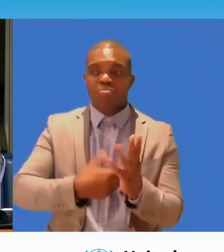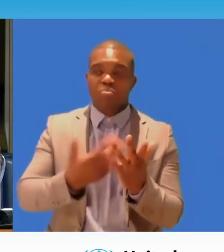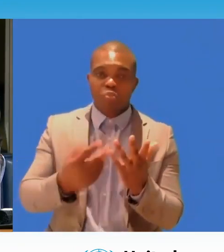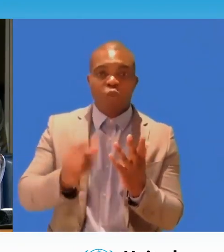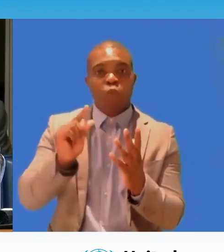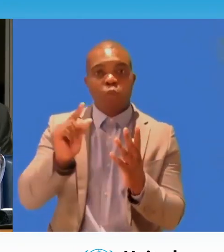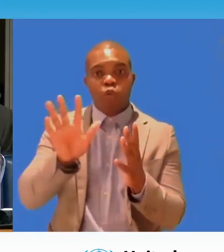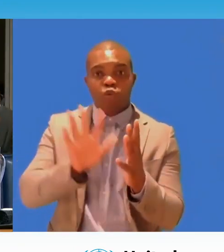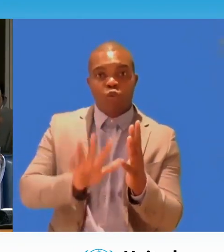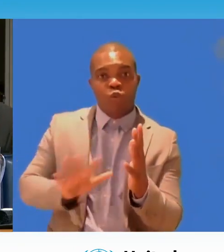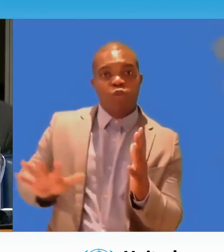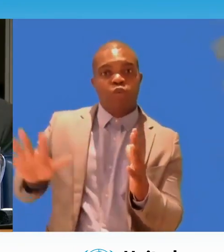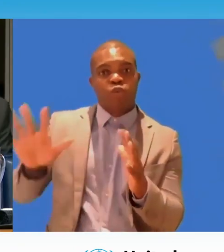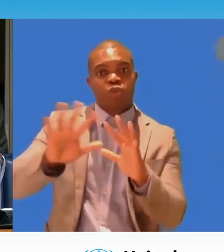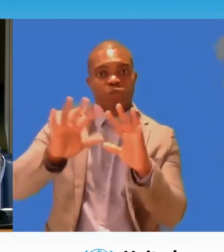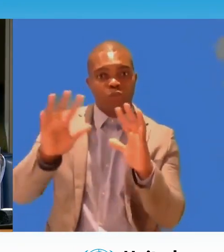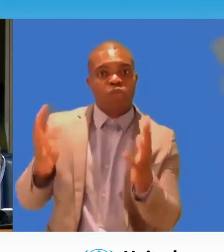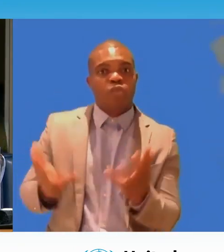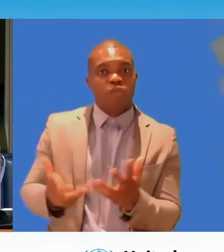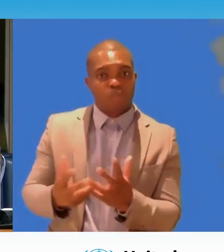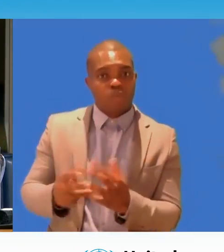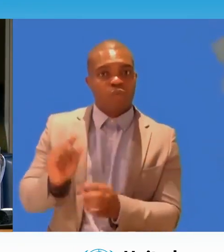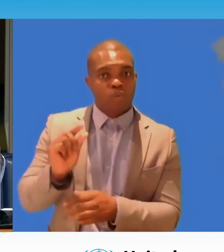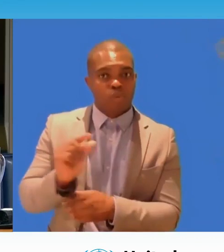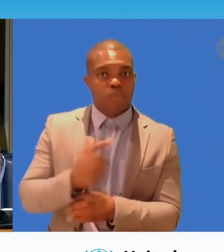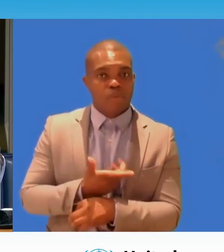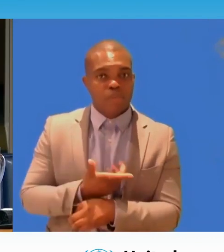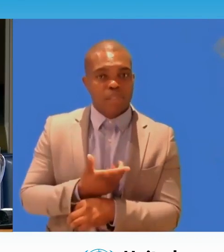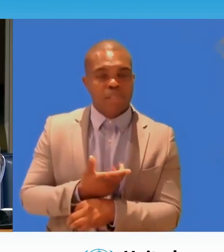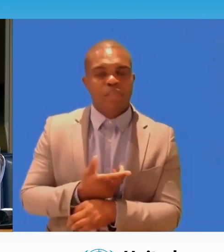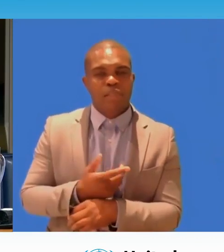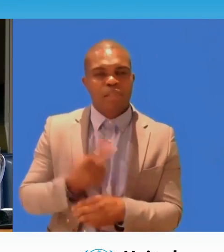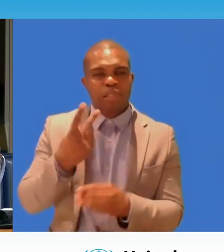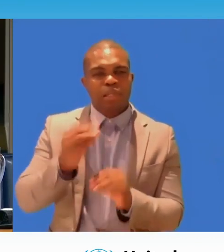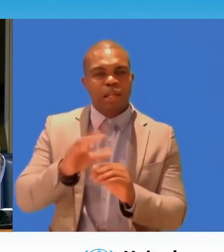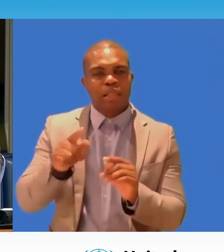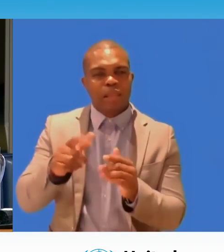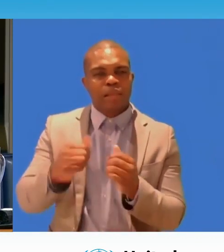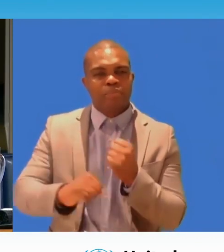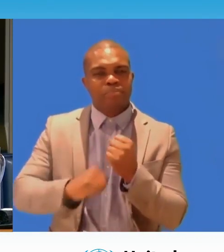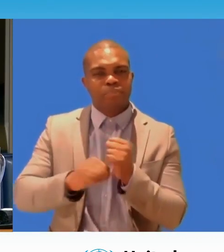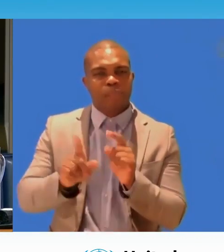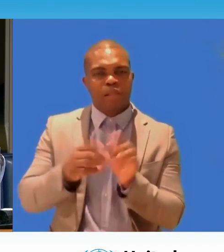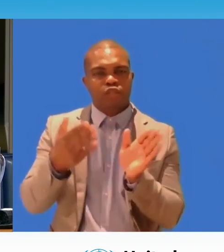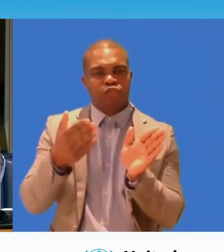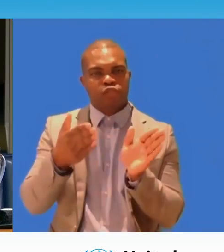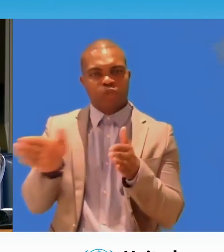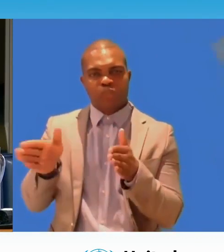paternalistic conception of disability to a social understanding of disability whereing